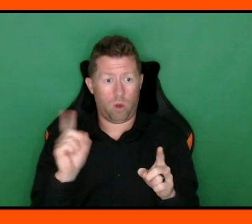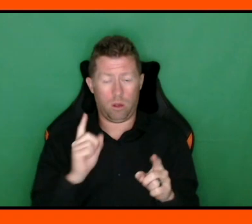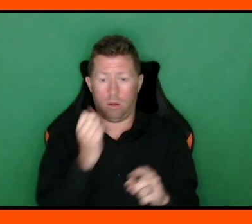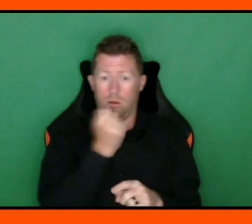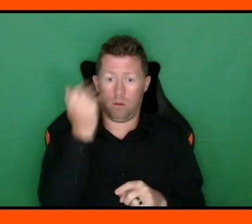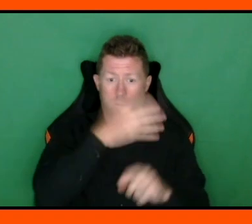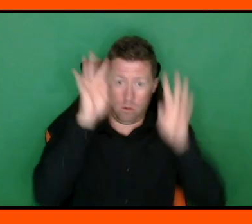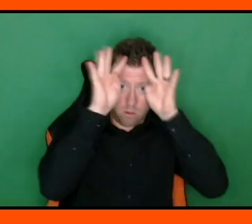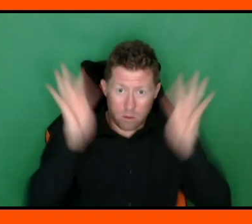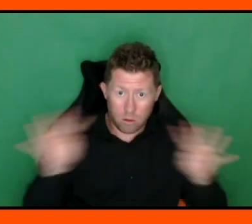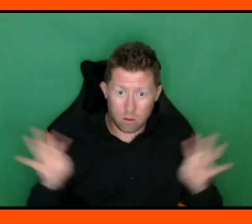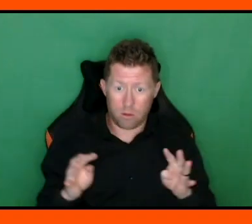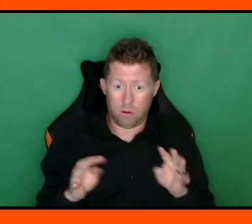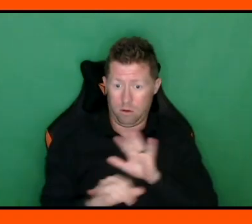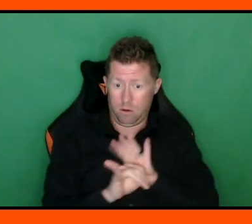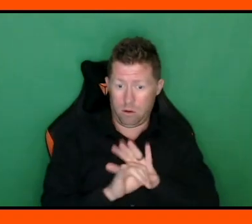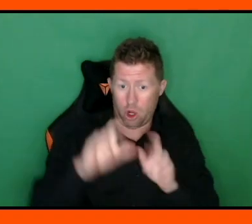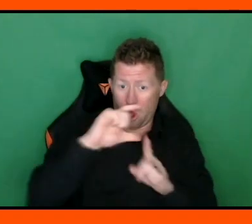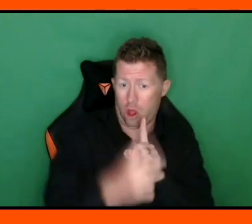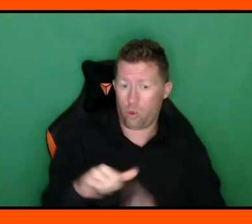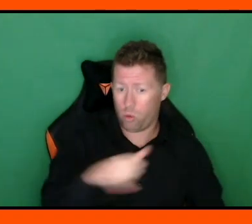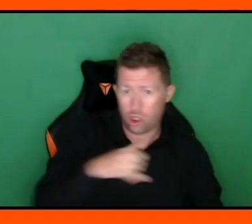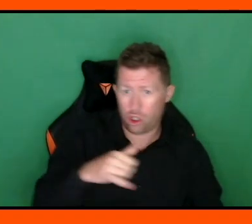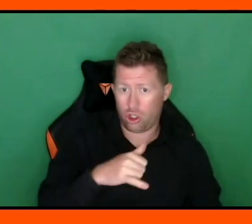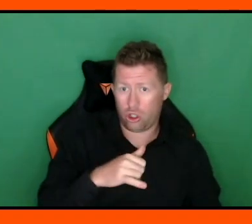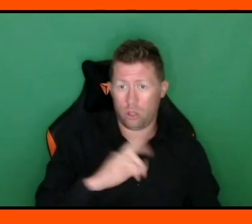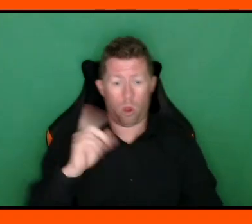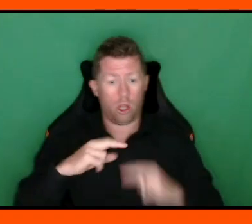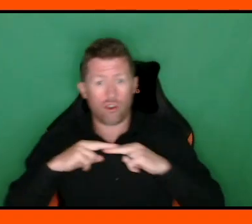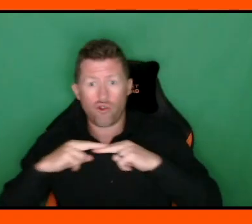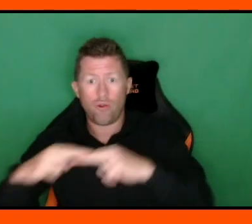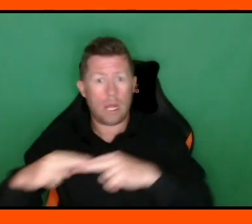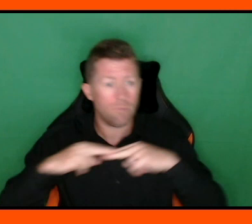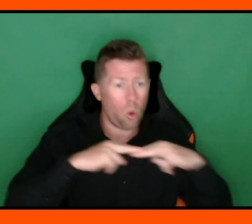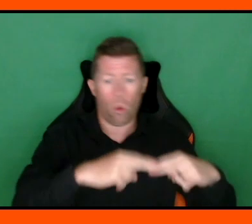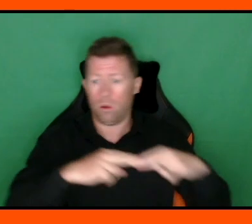journey to education and that includes mode of transport, name and address of educational institution,